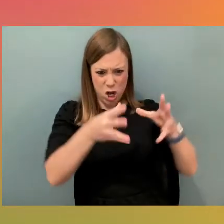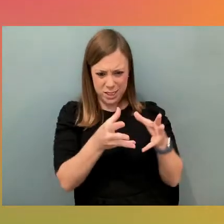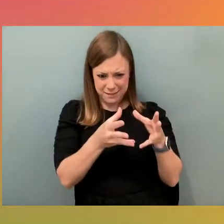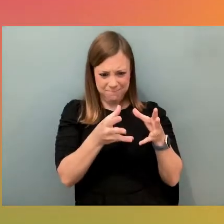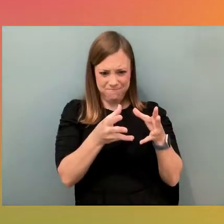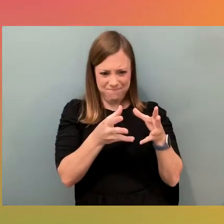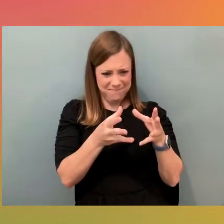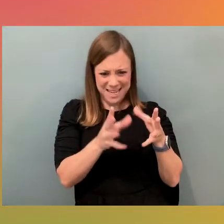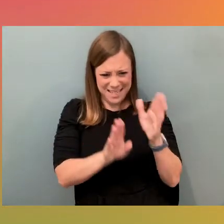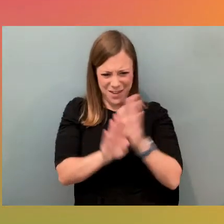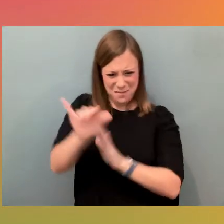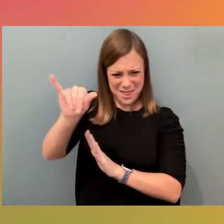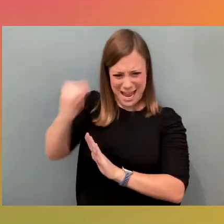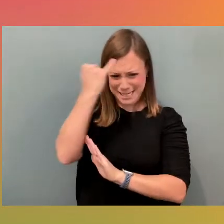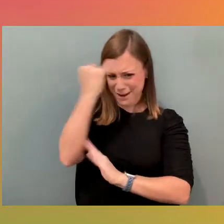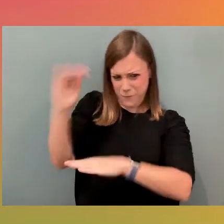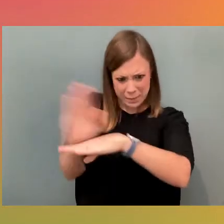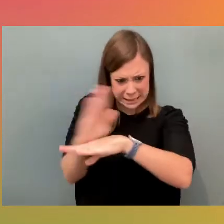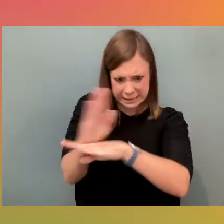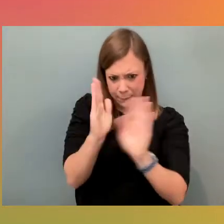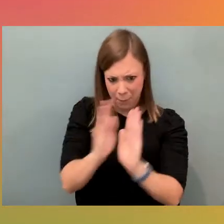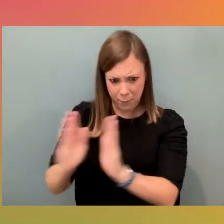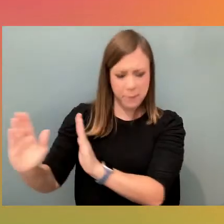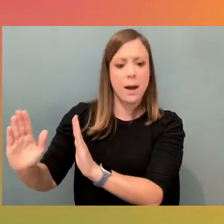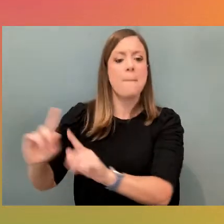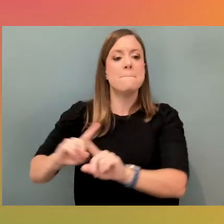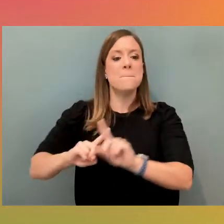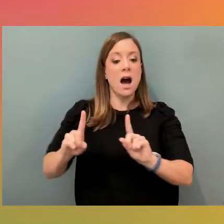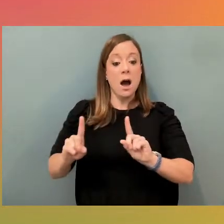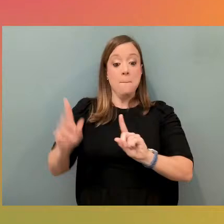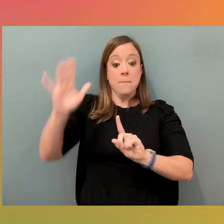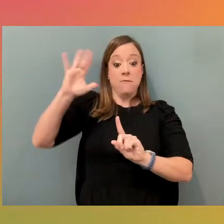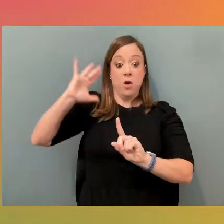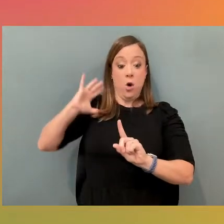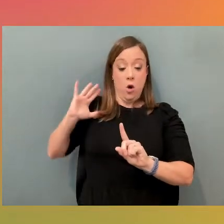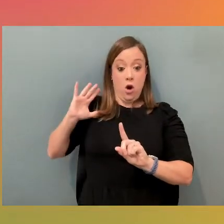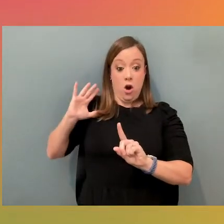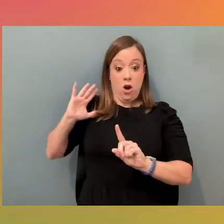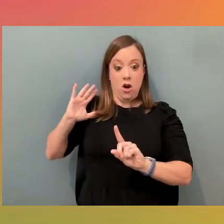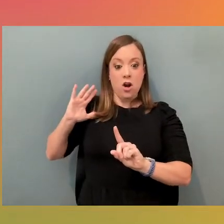LATER WHEN THE WORLD DEVELOPED